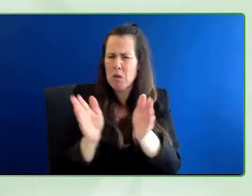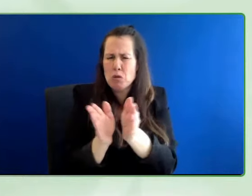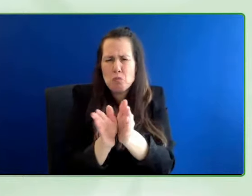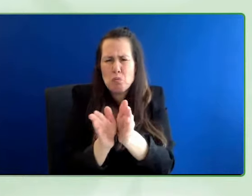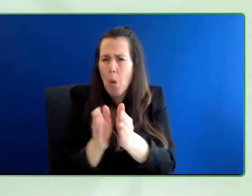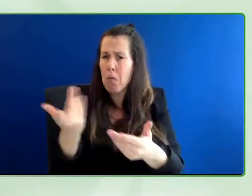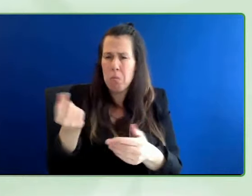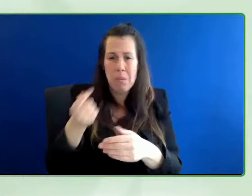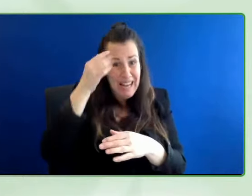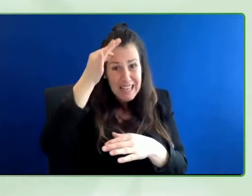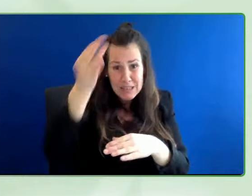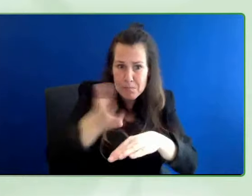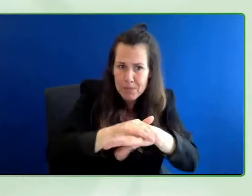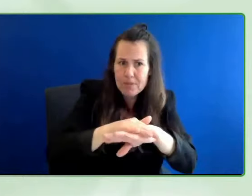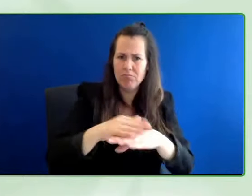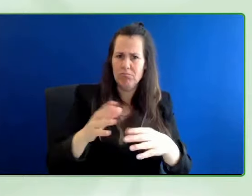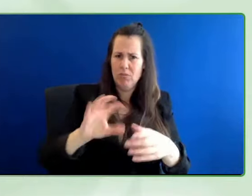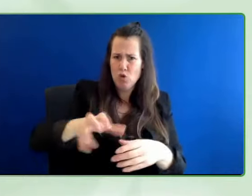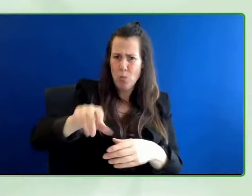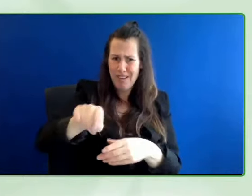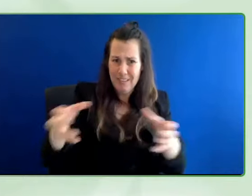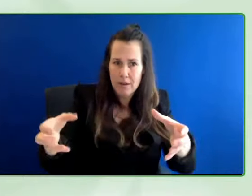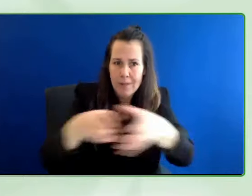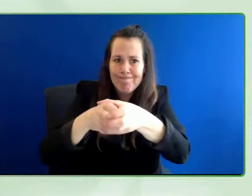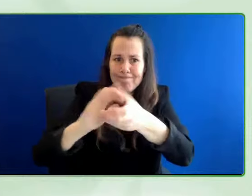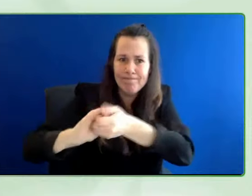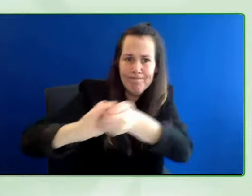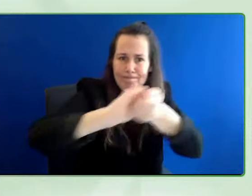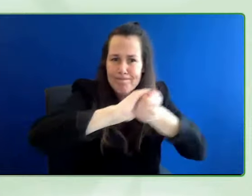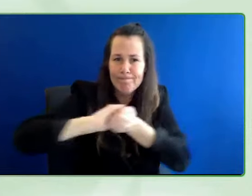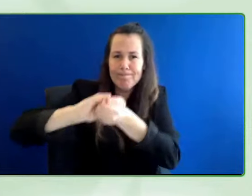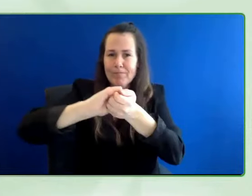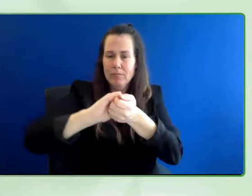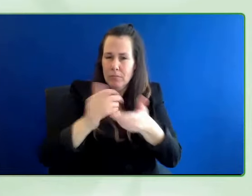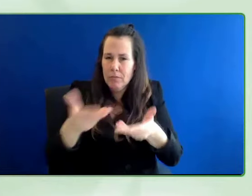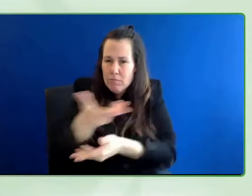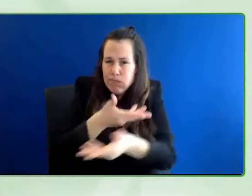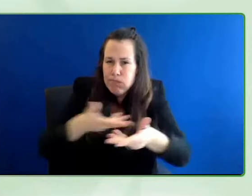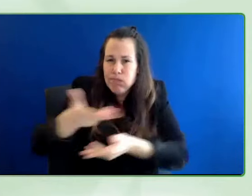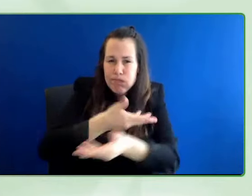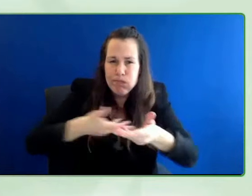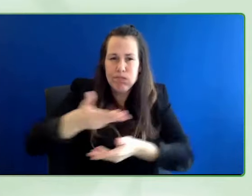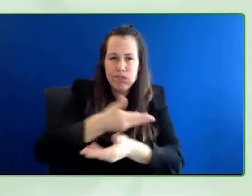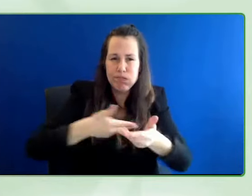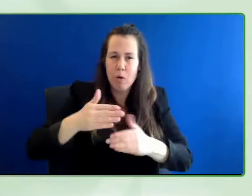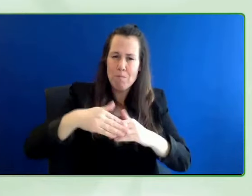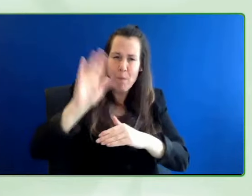But we will need you to realise it. So be careful. We will come back to you.